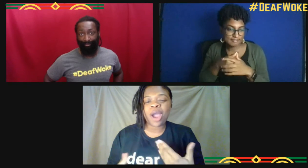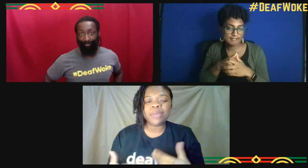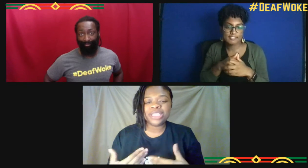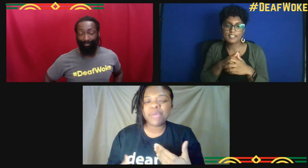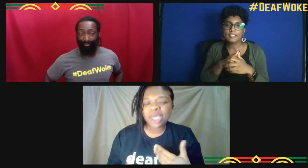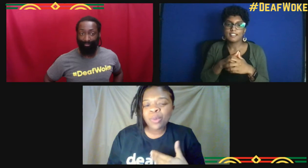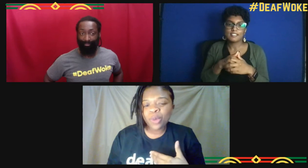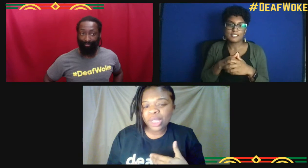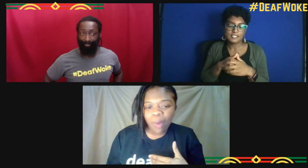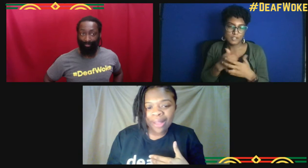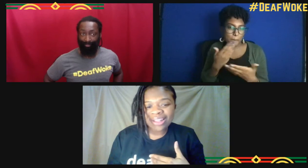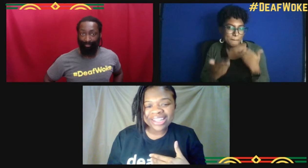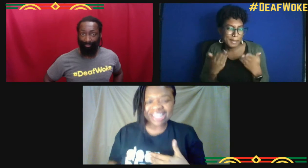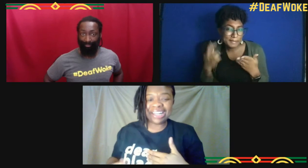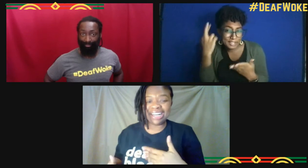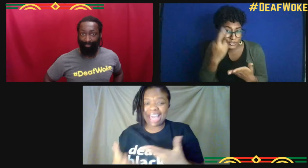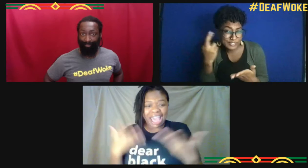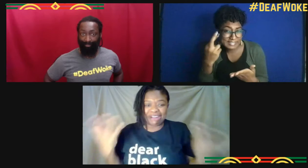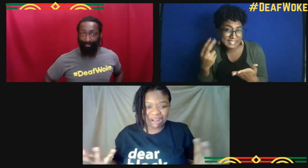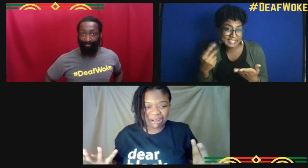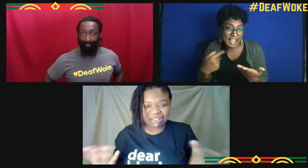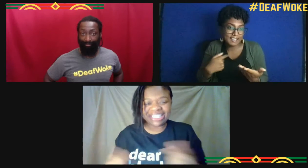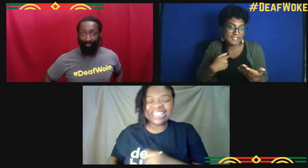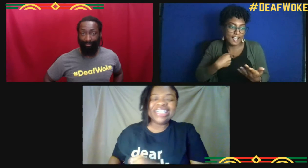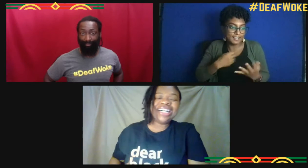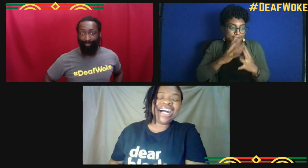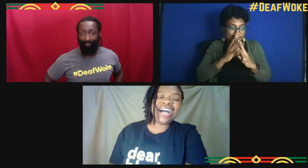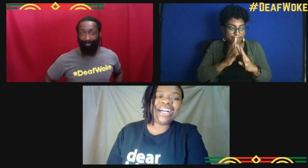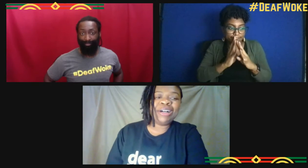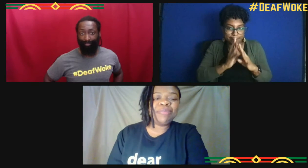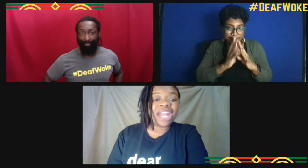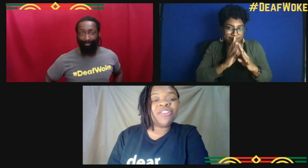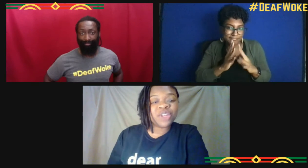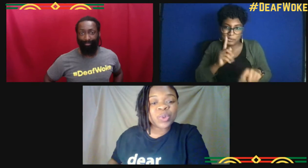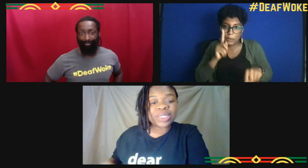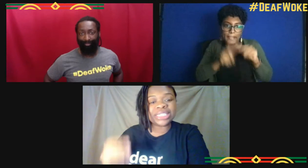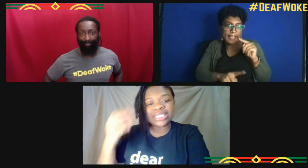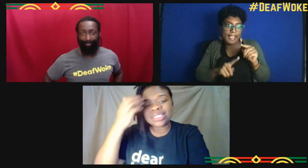I probably speak really well, I don't know, that influenced